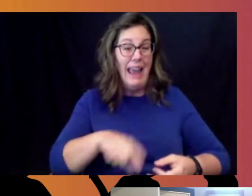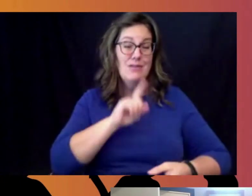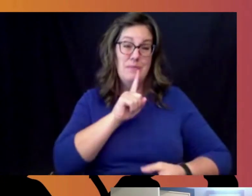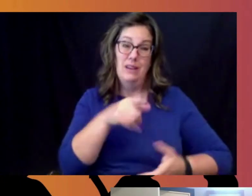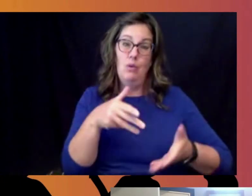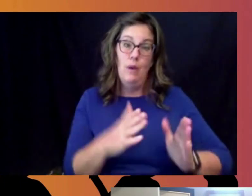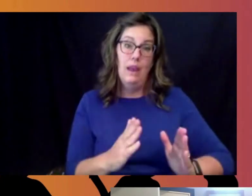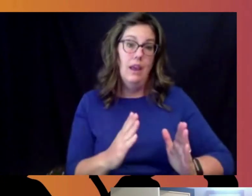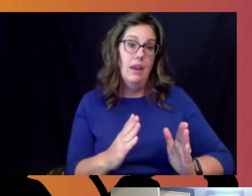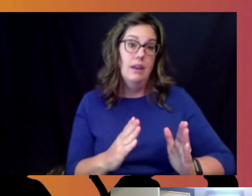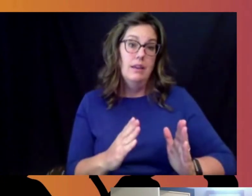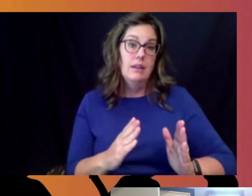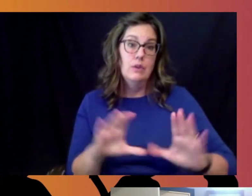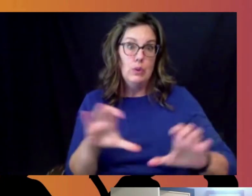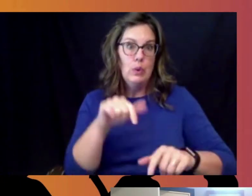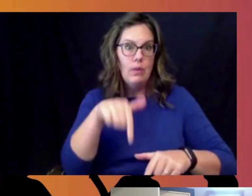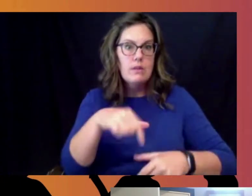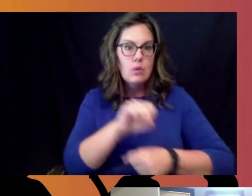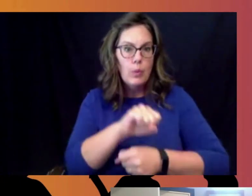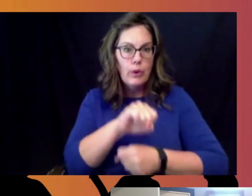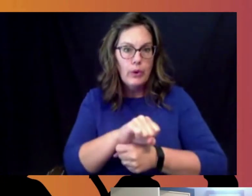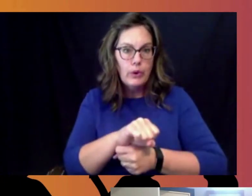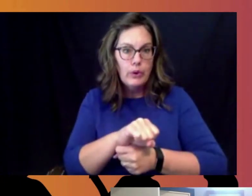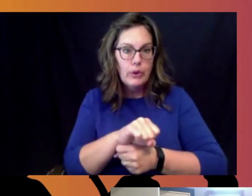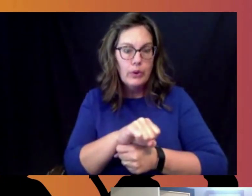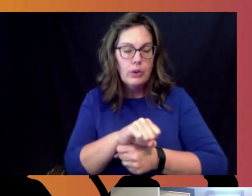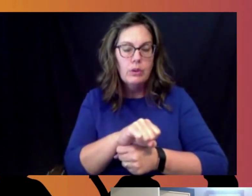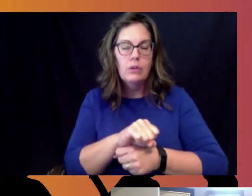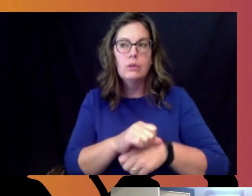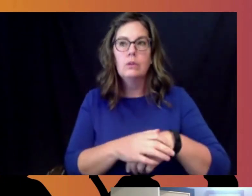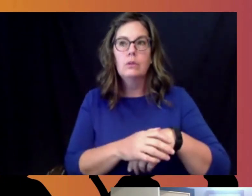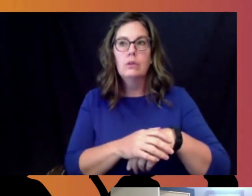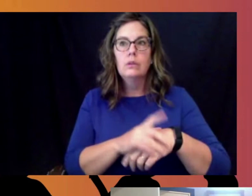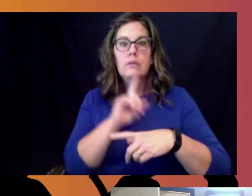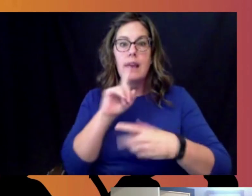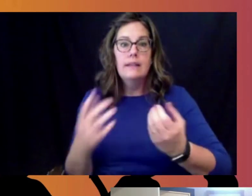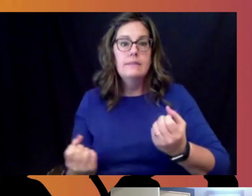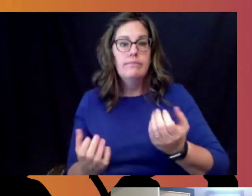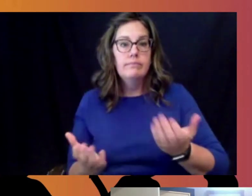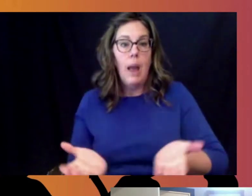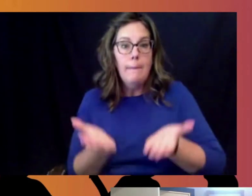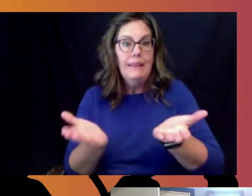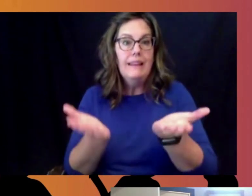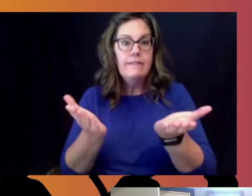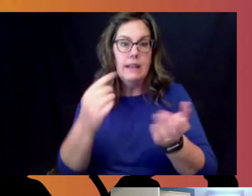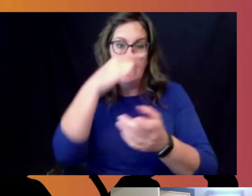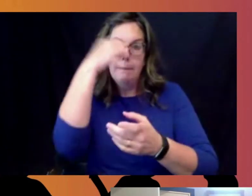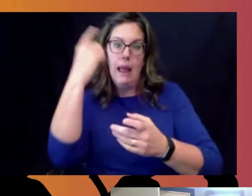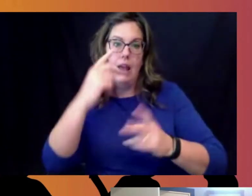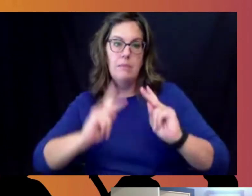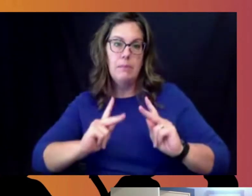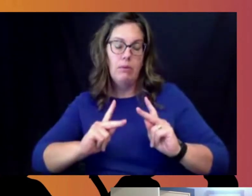we could do this work do this work in uplifting black people black lives and black love without